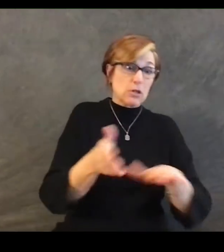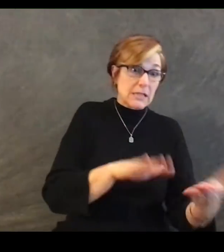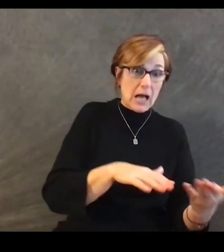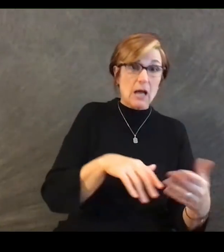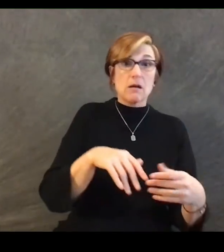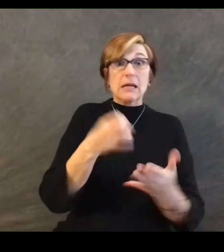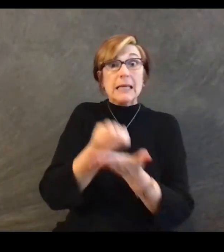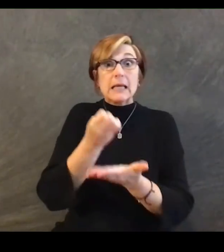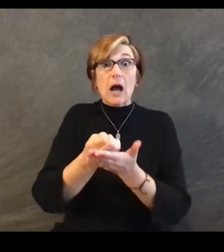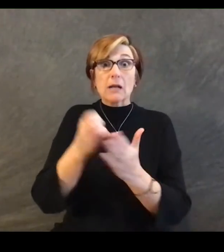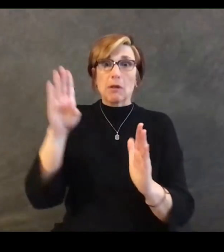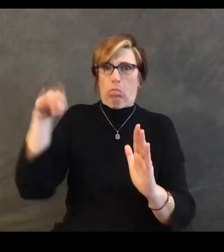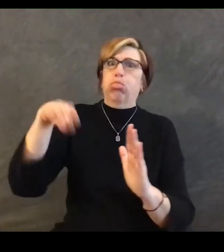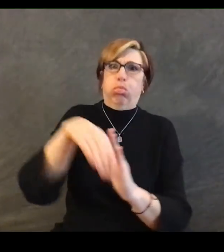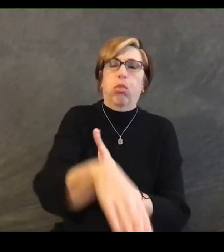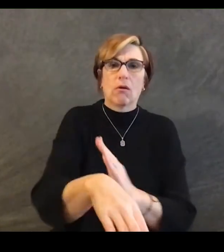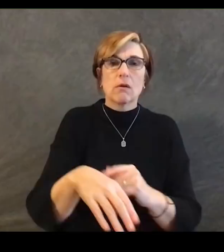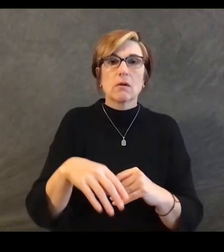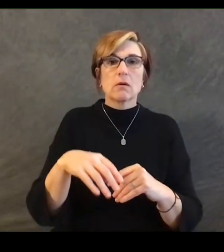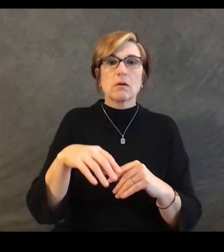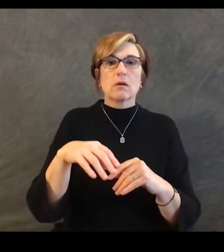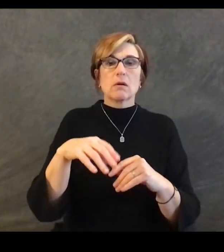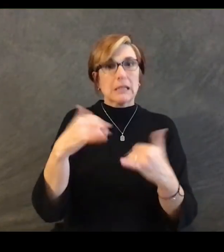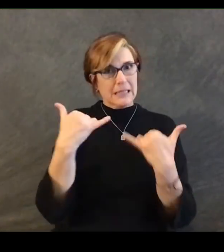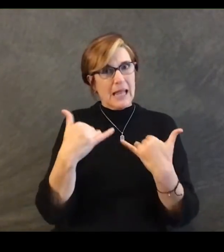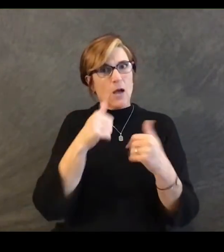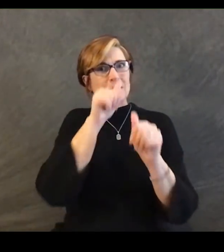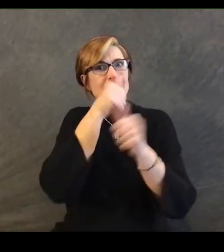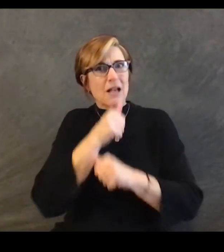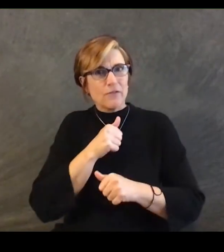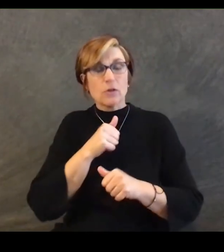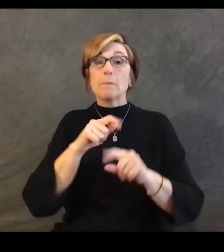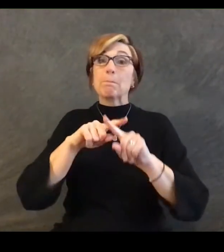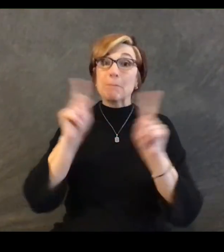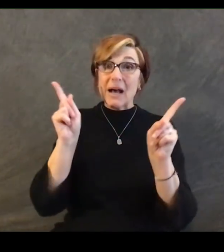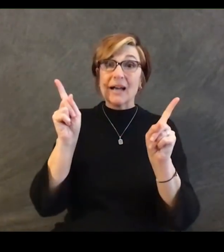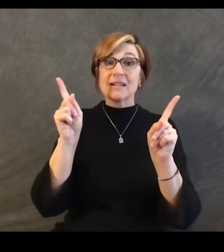through this but this is gonna be the answer to our problems so let's all pull